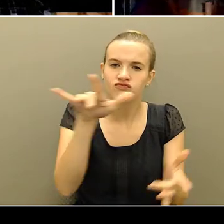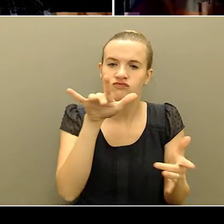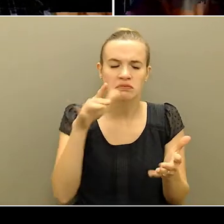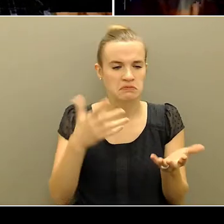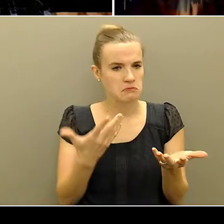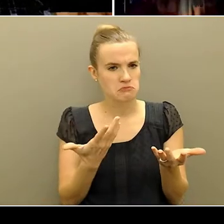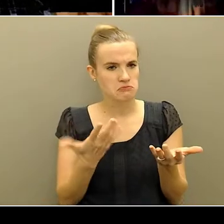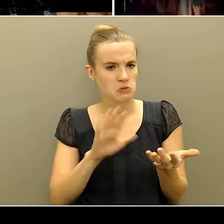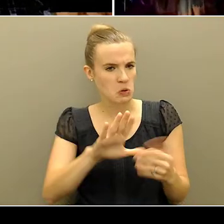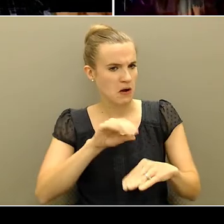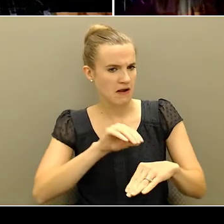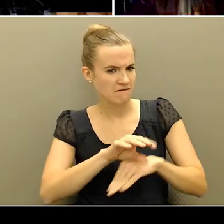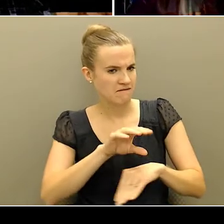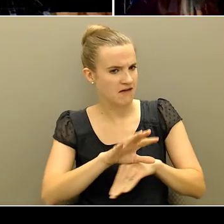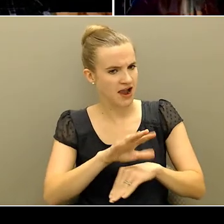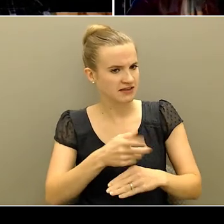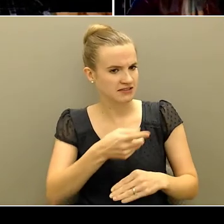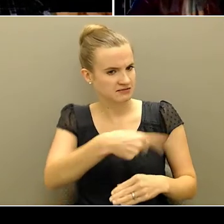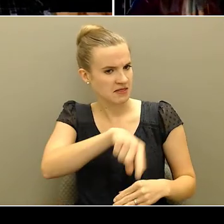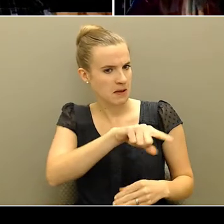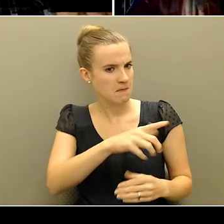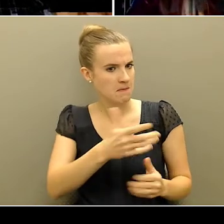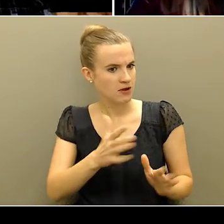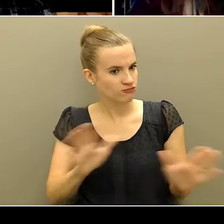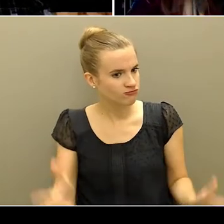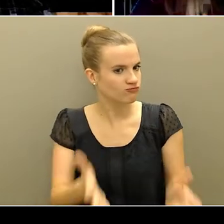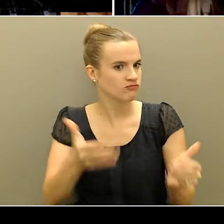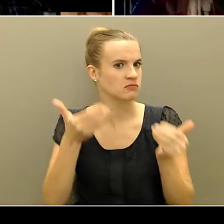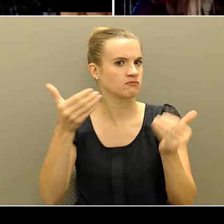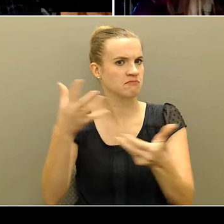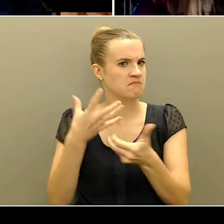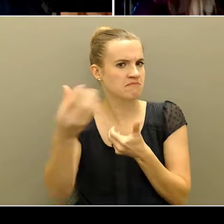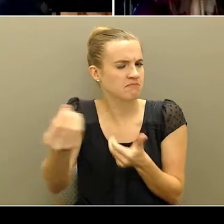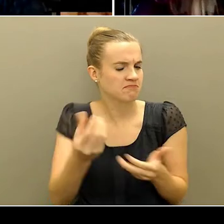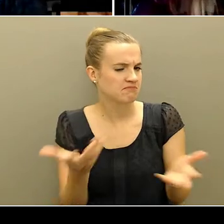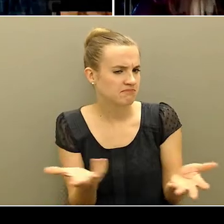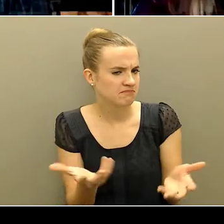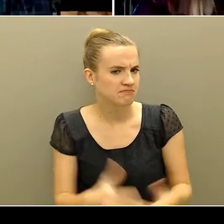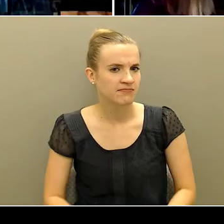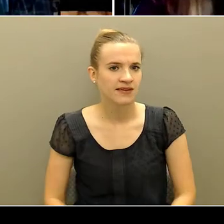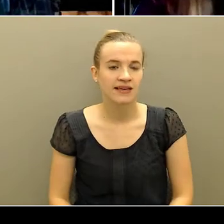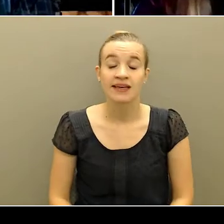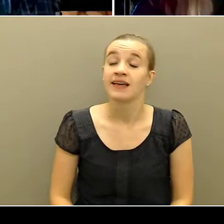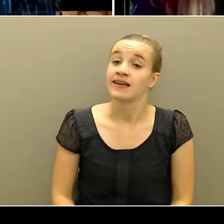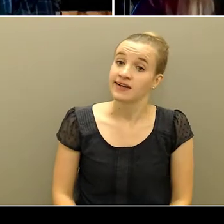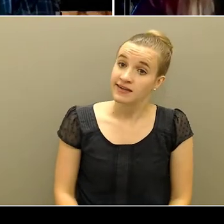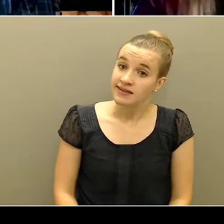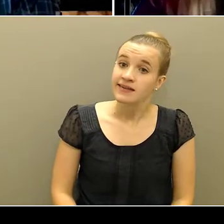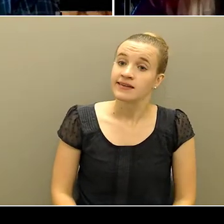Ashley: Um, I would say definitely, you know, do your research. Again, that's one of the reasons why I created wheelchair traveling.com just to kind